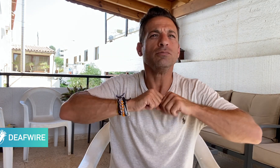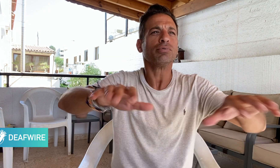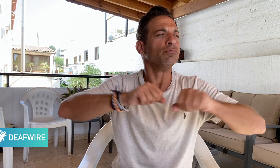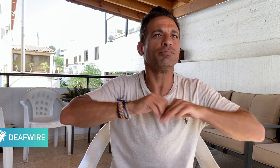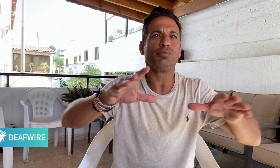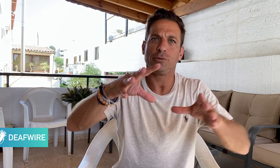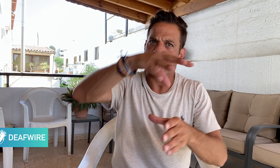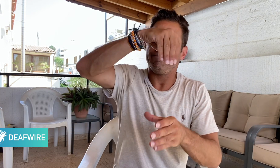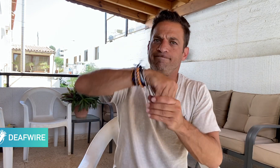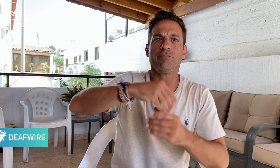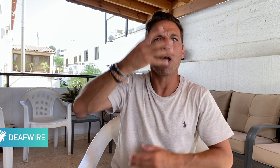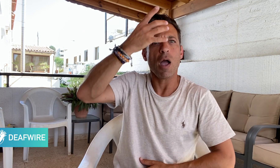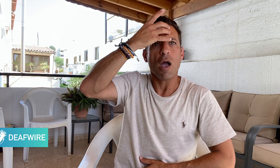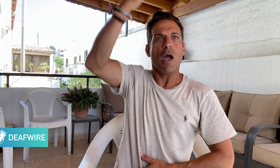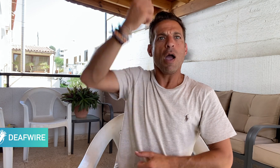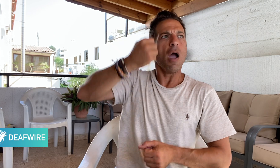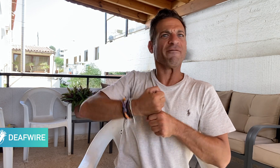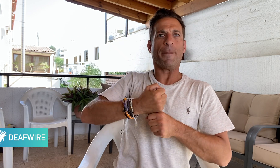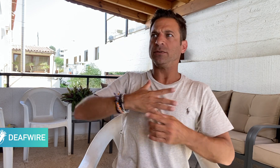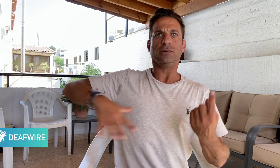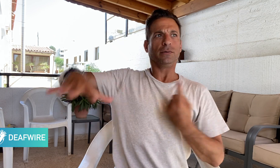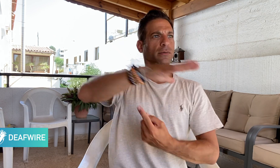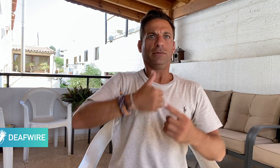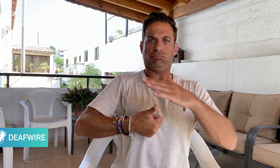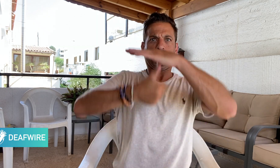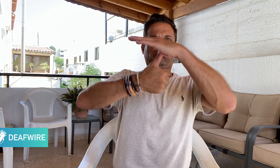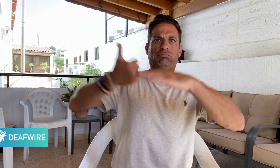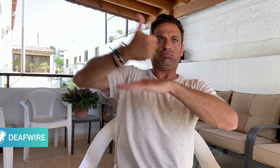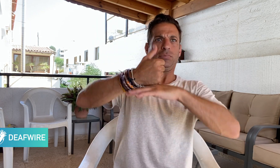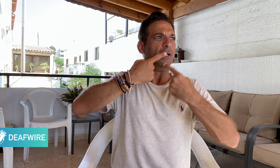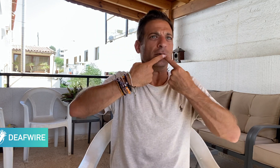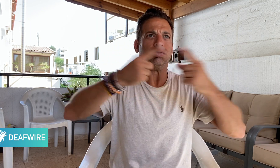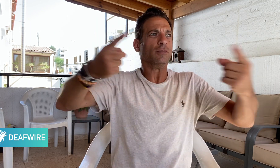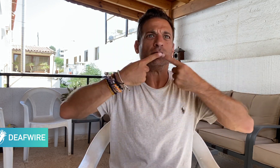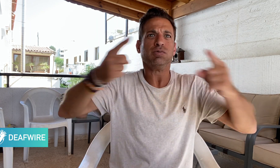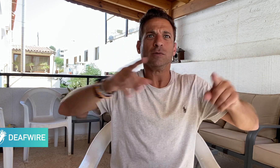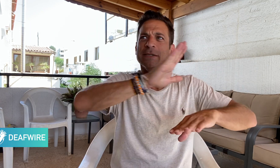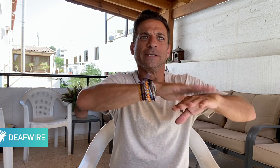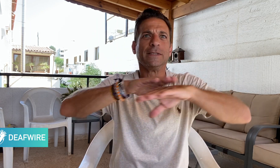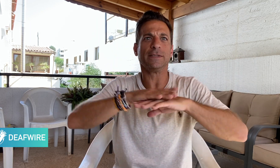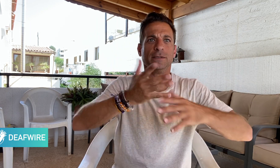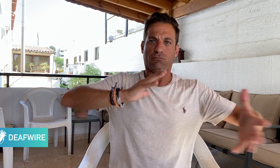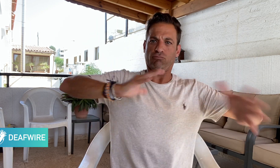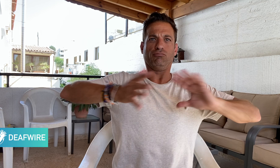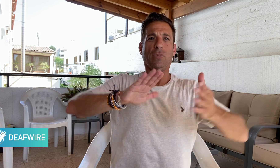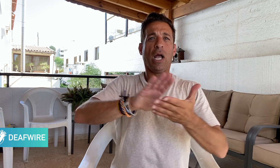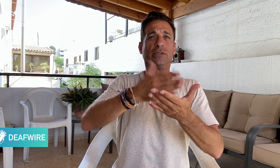sign language interpreters in their videos shown on YouTube